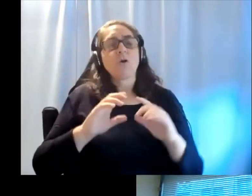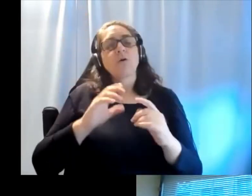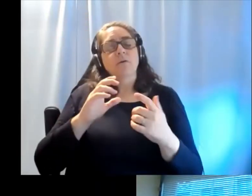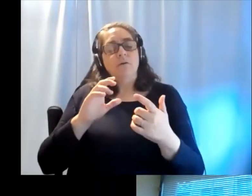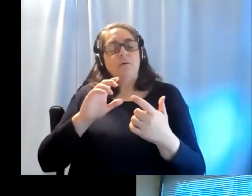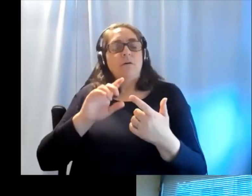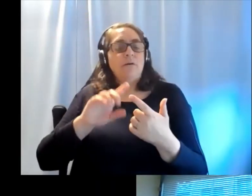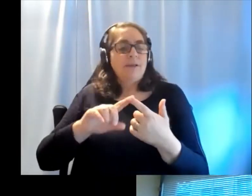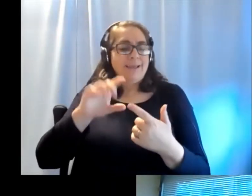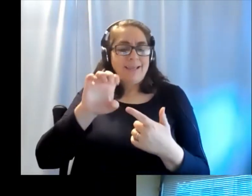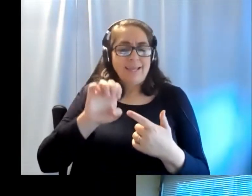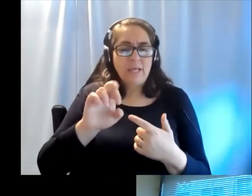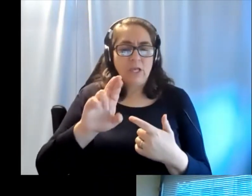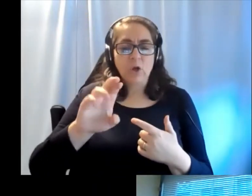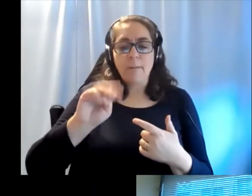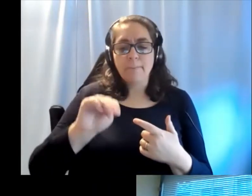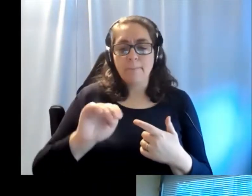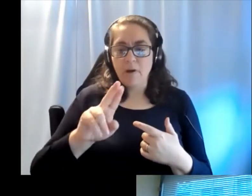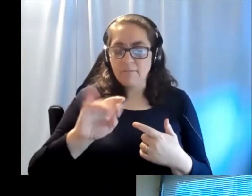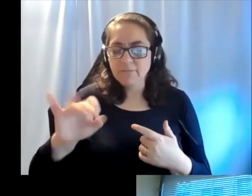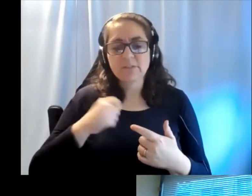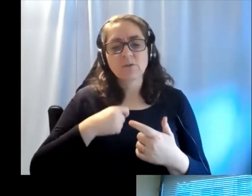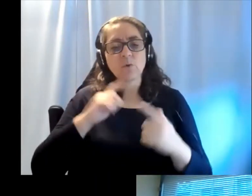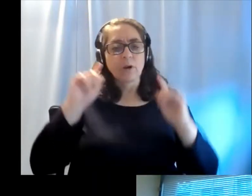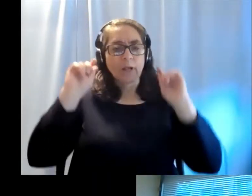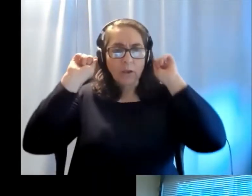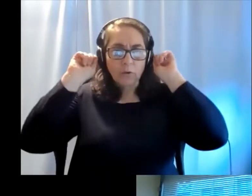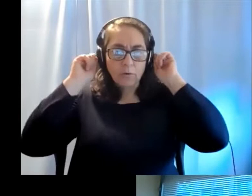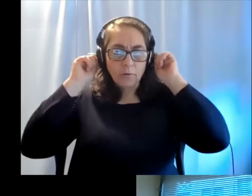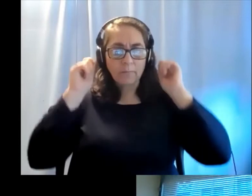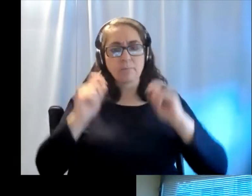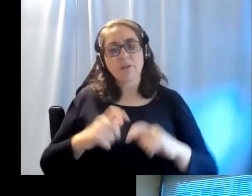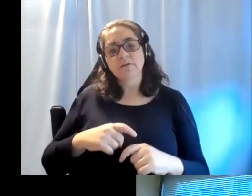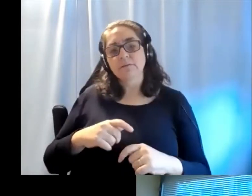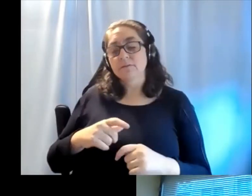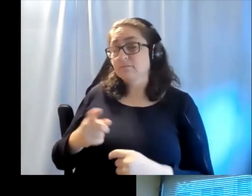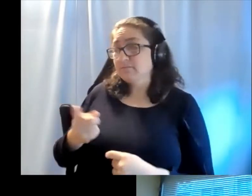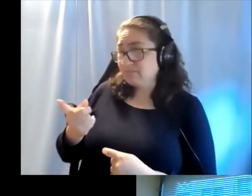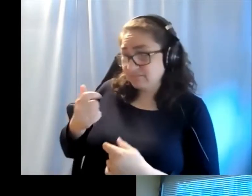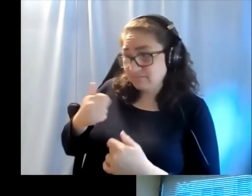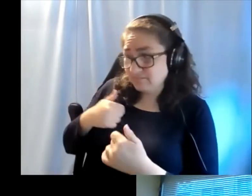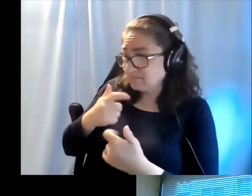Is one better than the other in terms of noise cancelling?